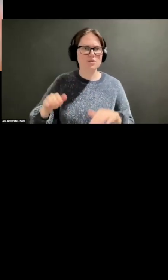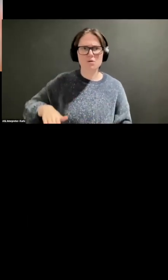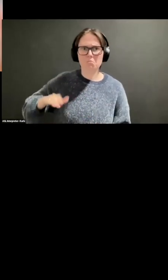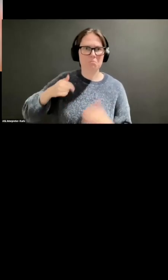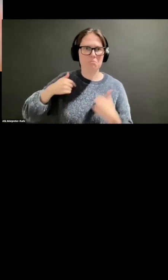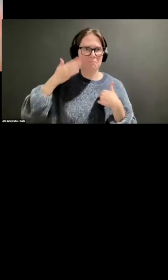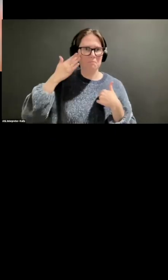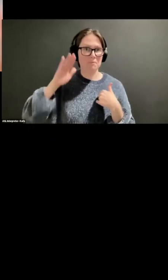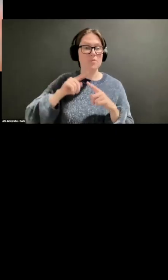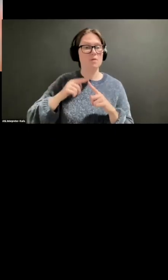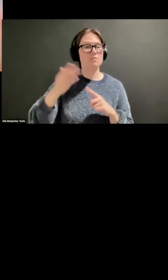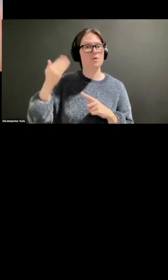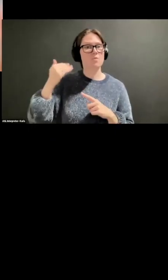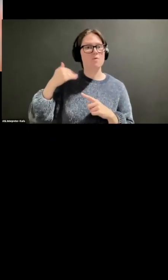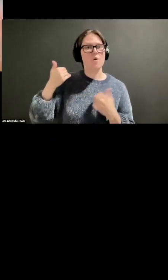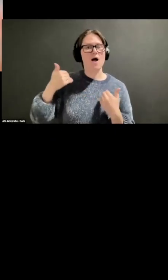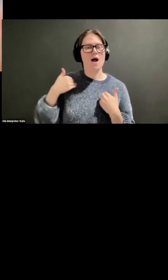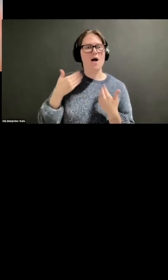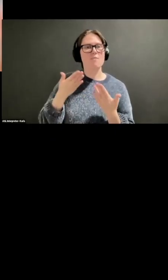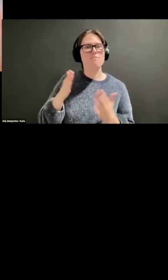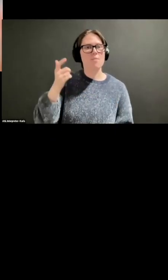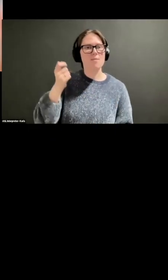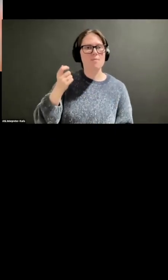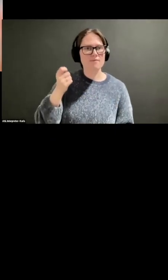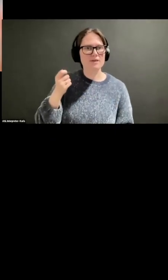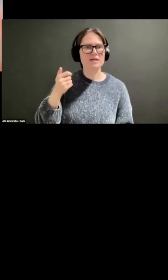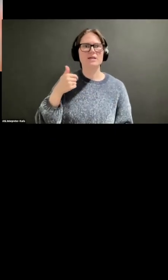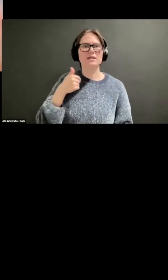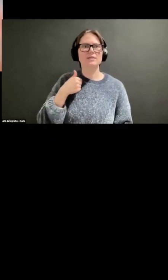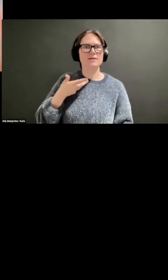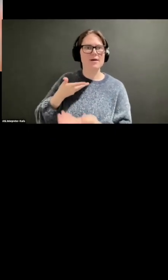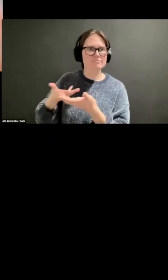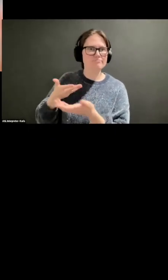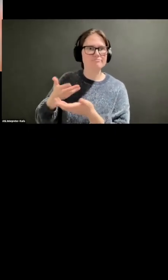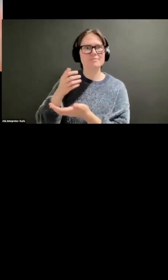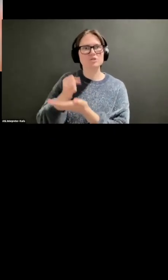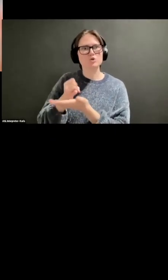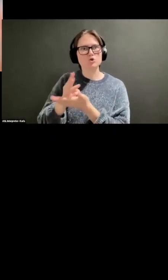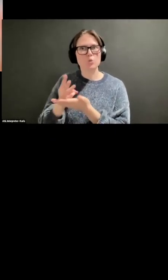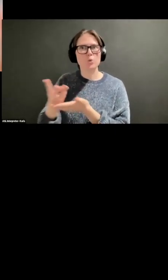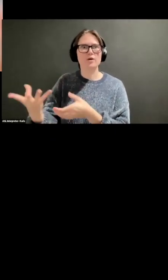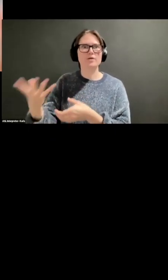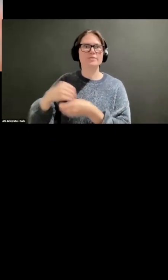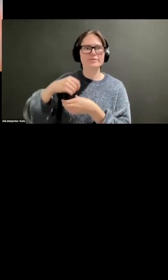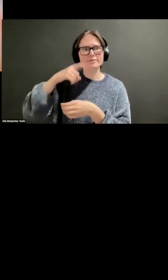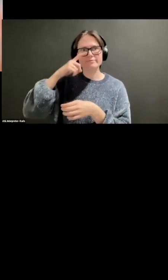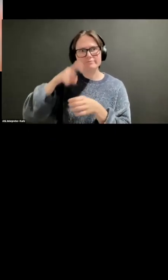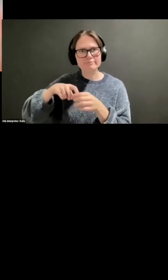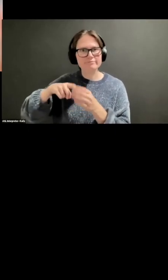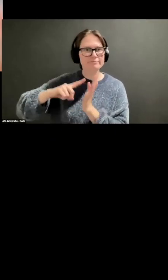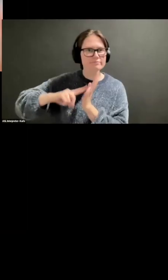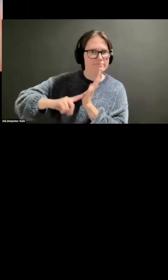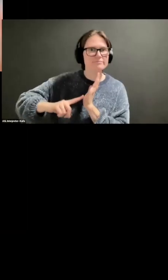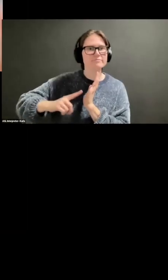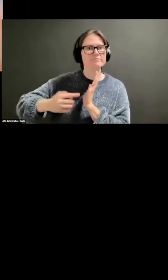benefits, I had social workers in my business a lot. I was in the trap of SSI and having Medicare